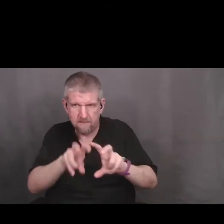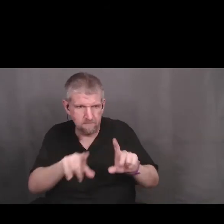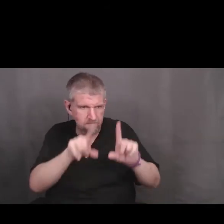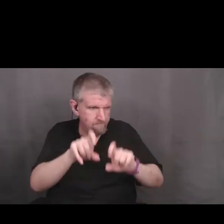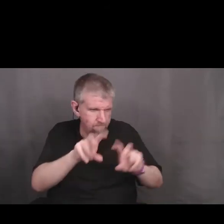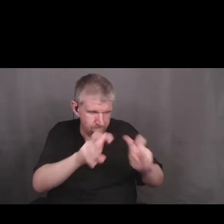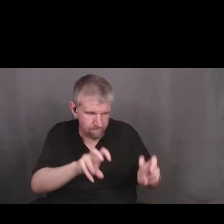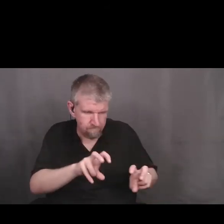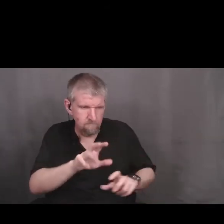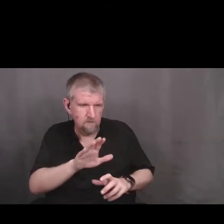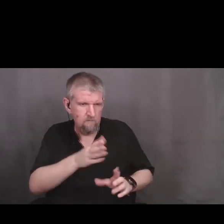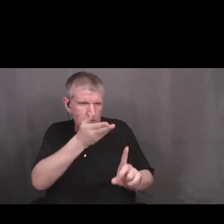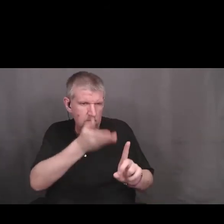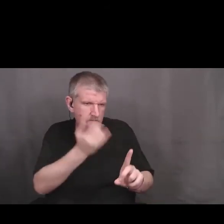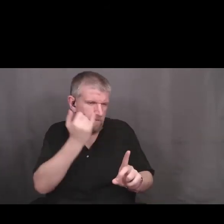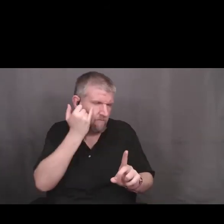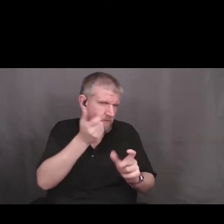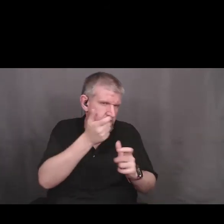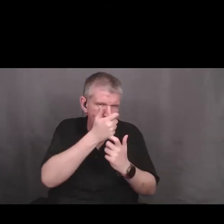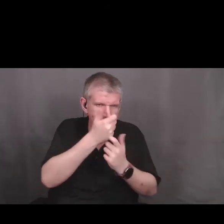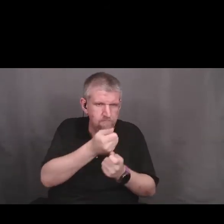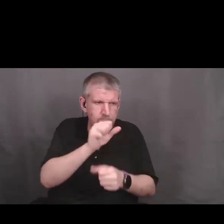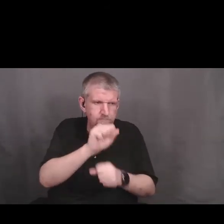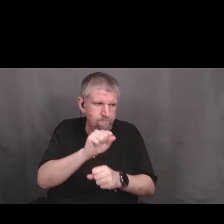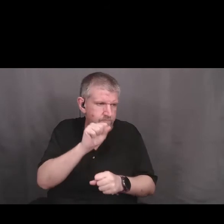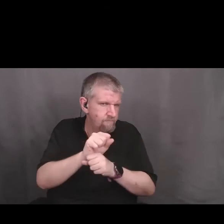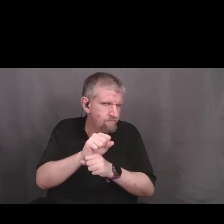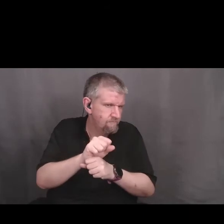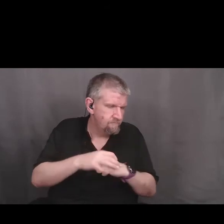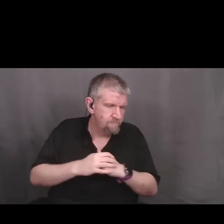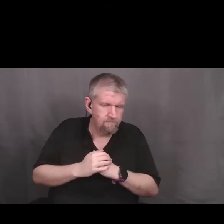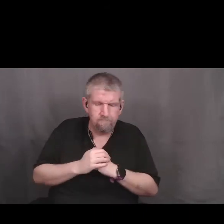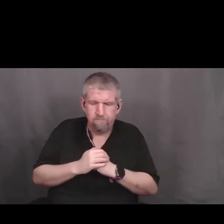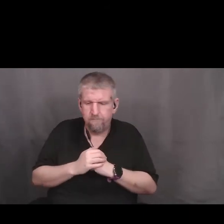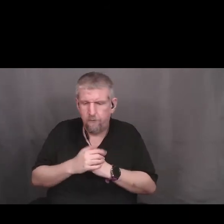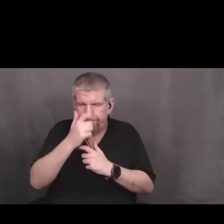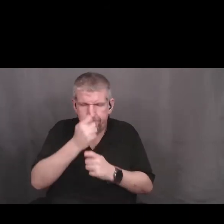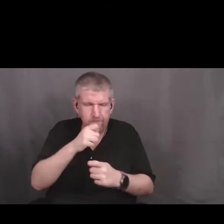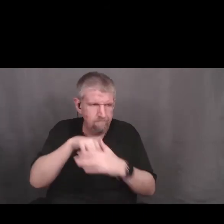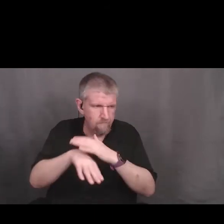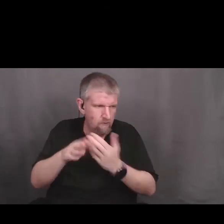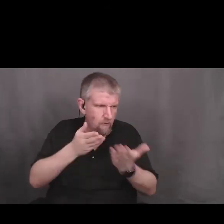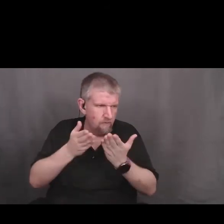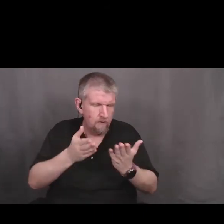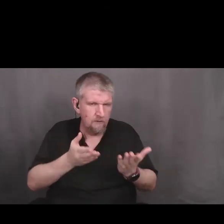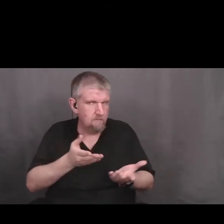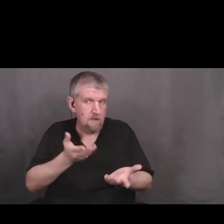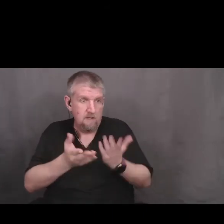to someone that may be interested in accessing services with them. It could be for eligibility purposes,